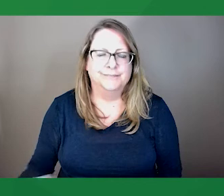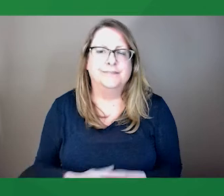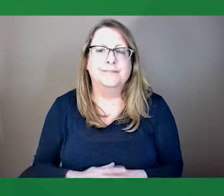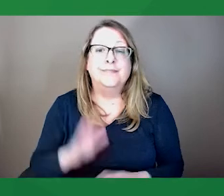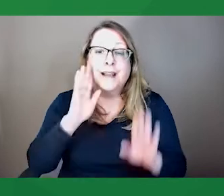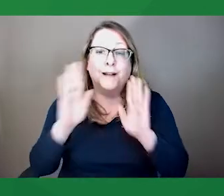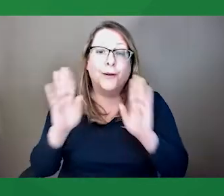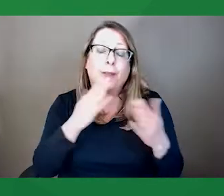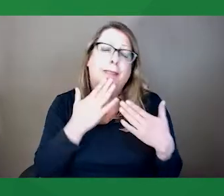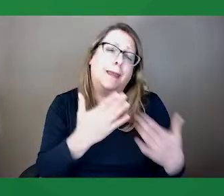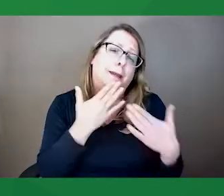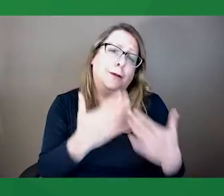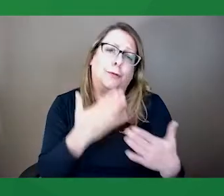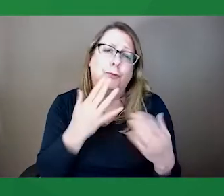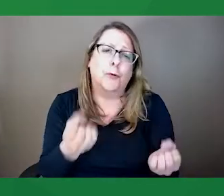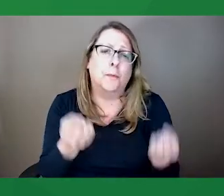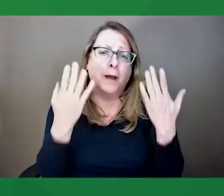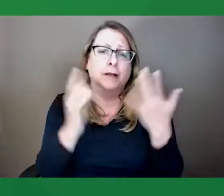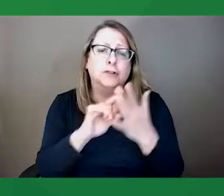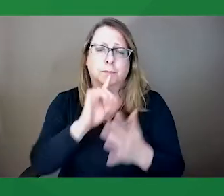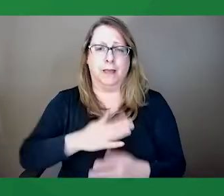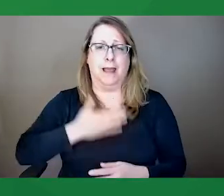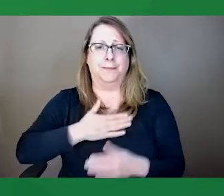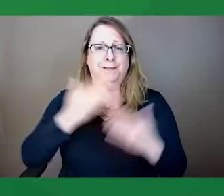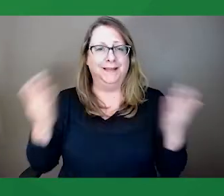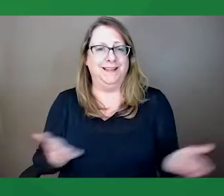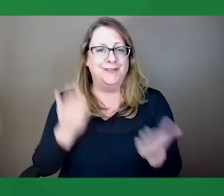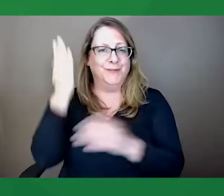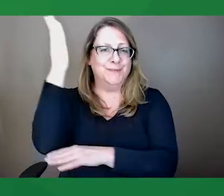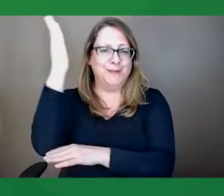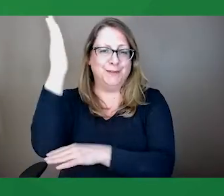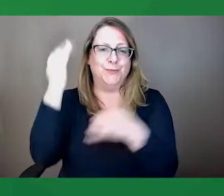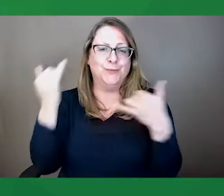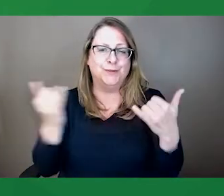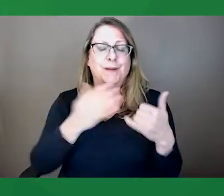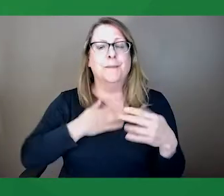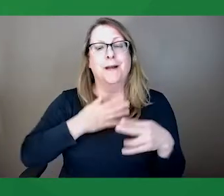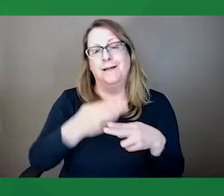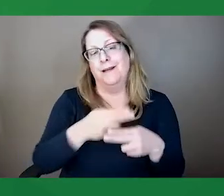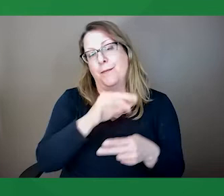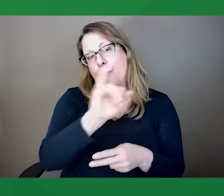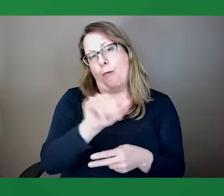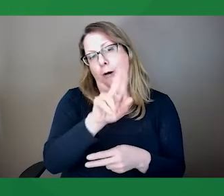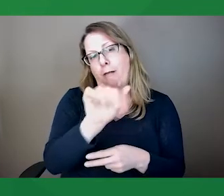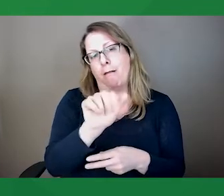So everybody thank you so much. It's a pleasure speaking at camp. My name is Juan Olarte.